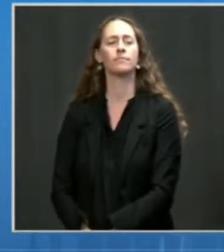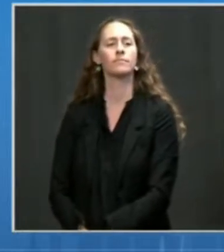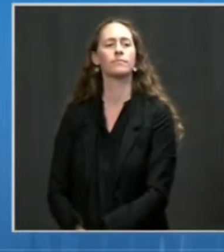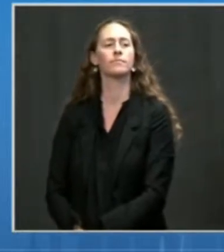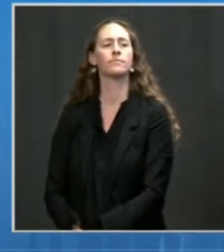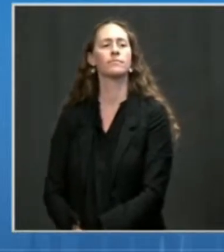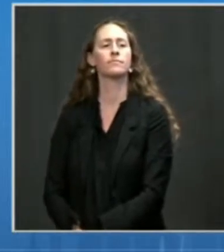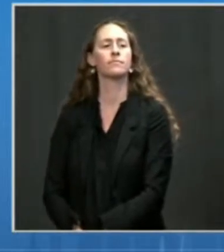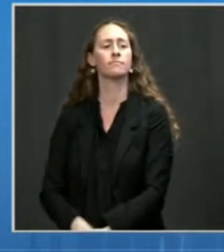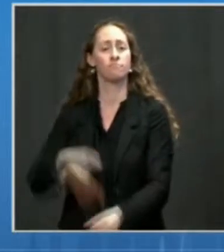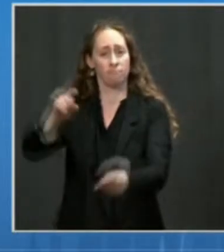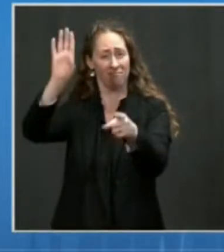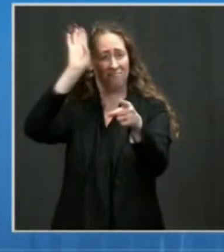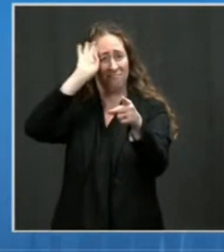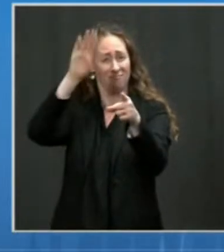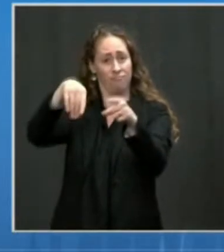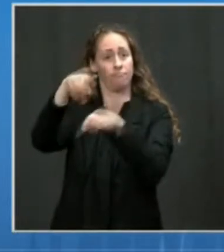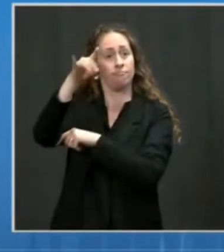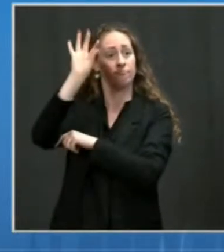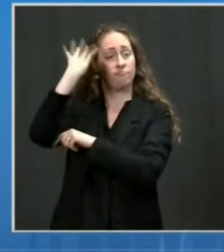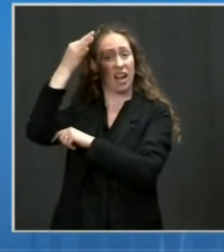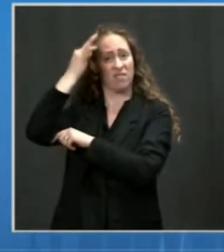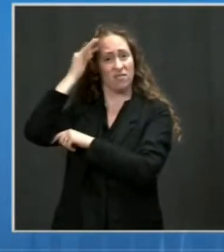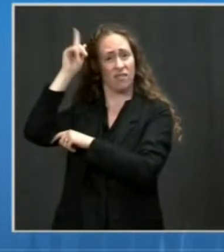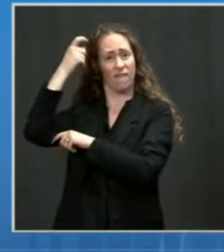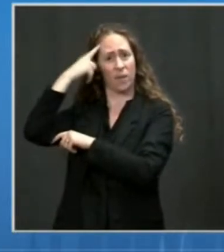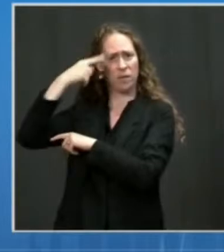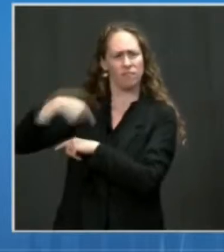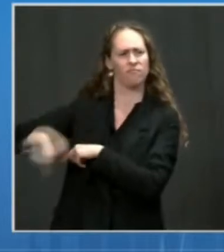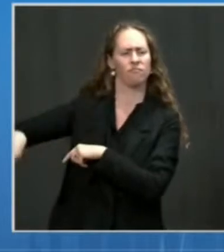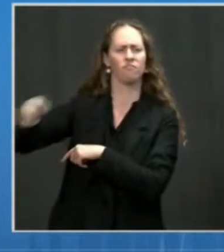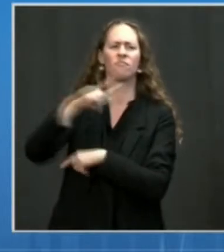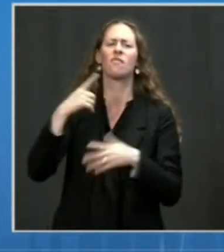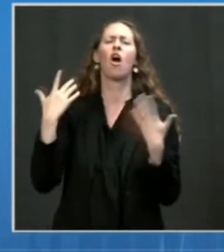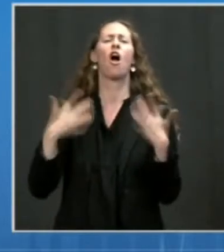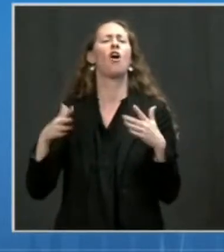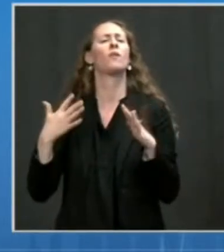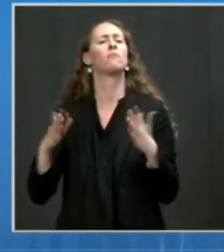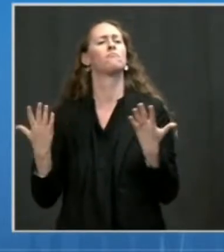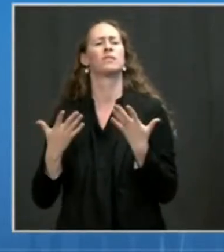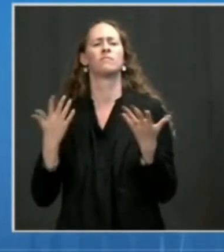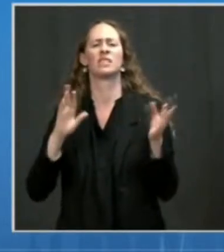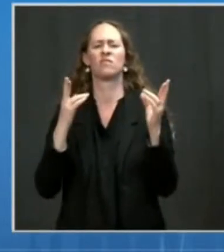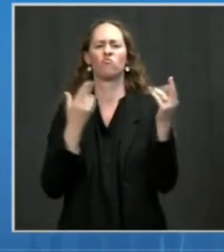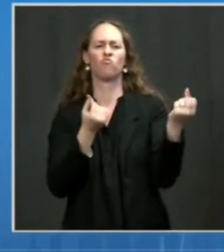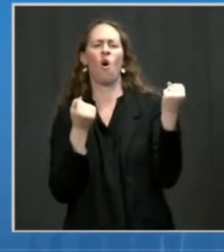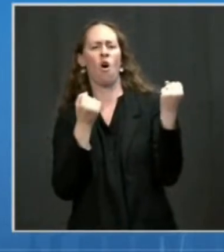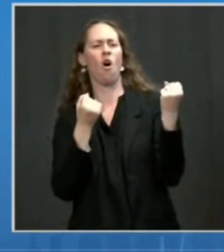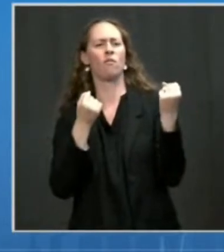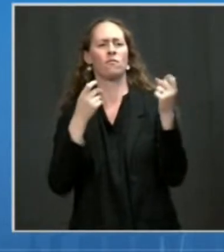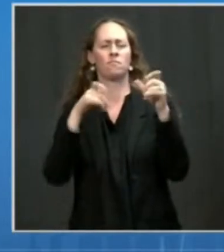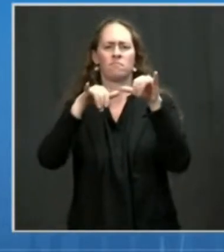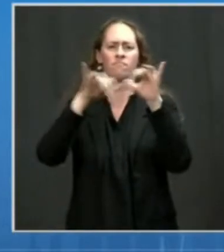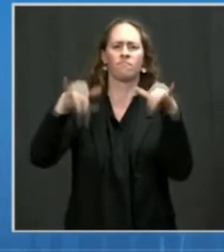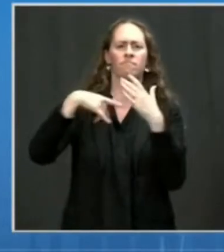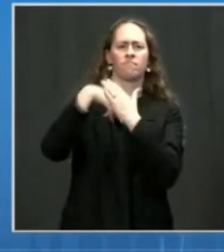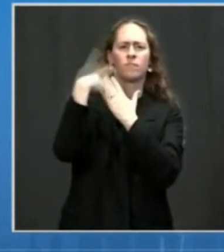BECAUSE HE JUST TALKED ABOUT BREAK-THROUGH CASES. JEFF, AS YOU KNOW, IN THE